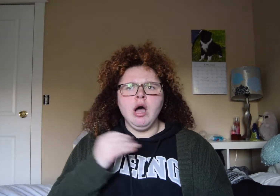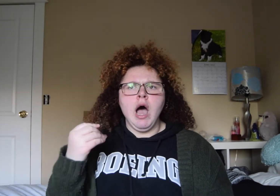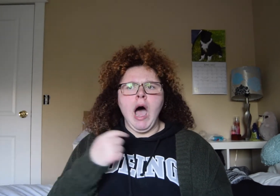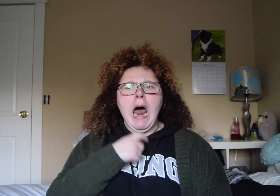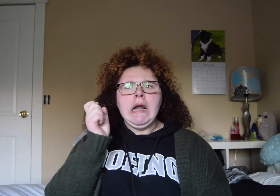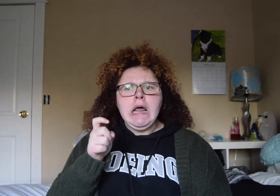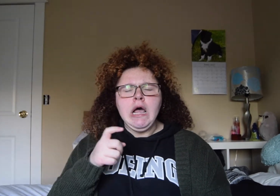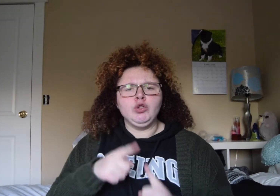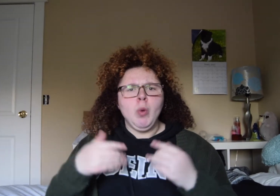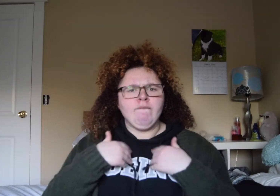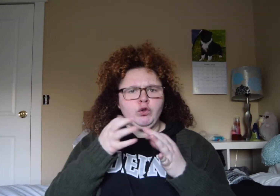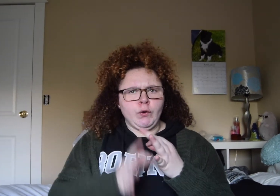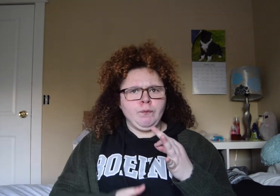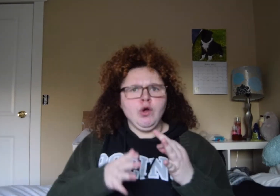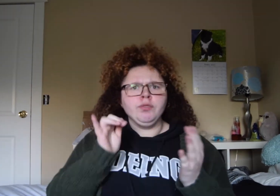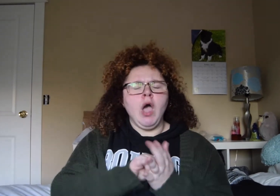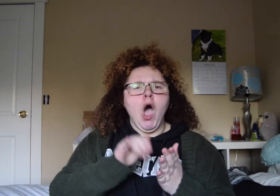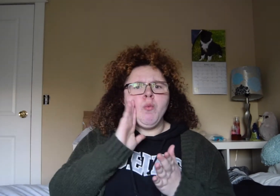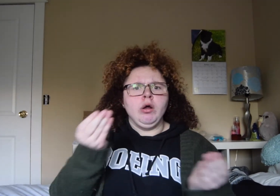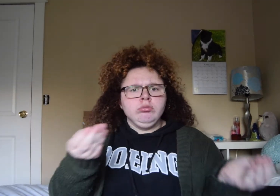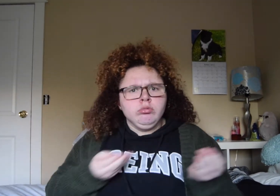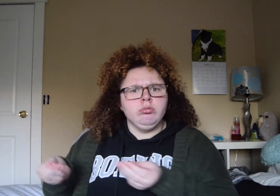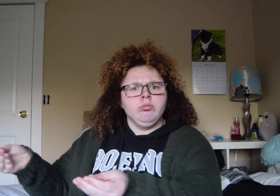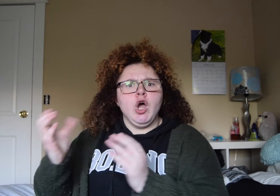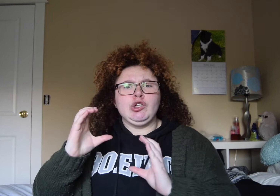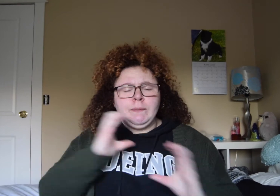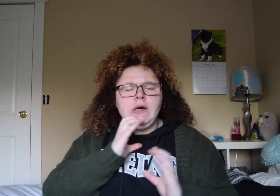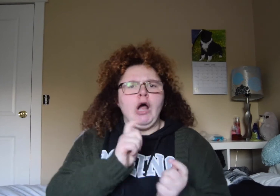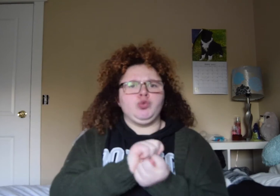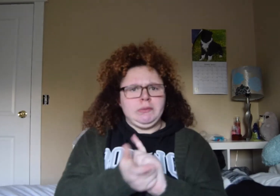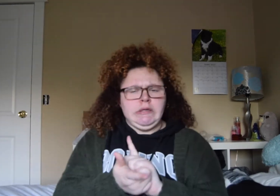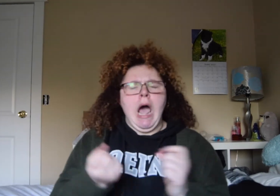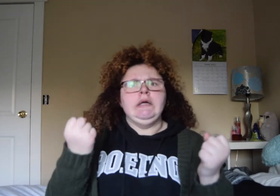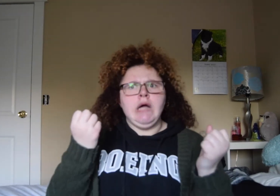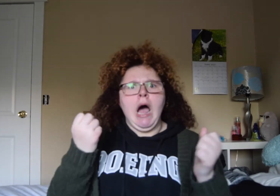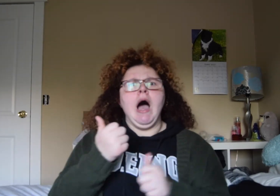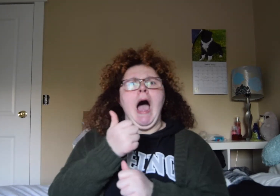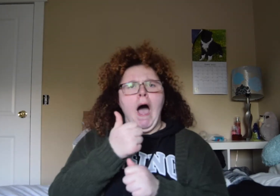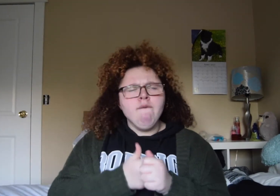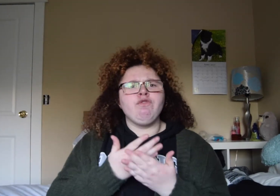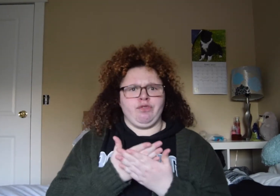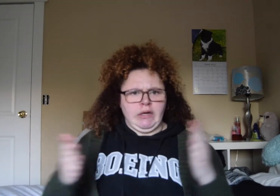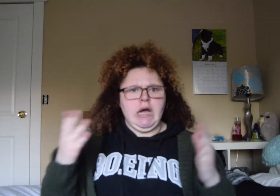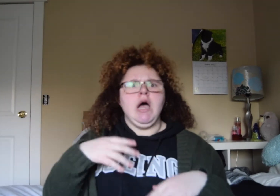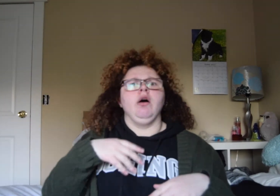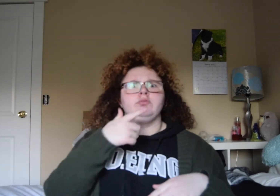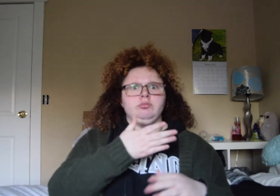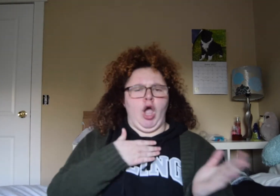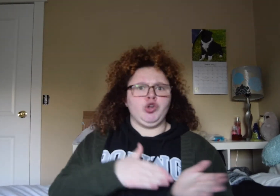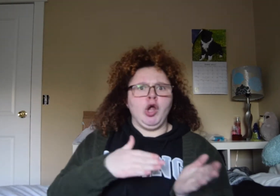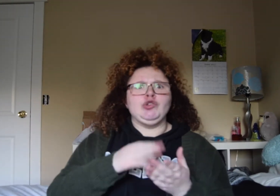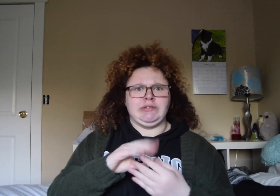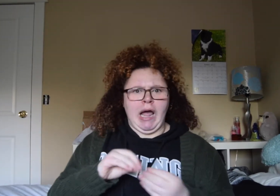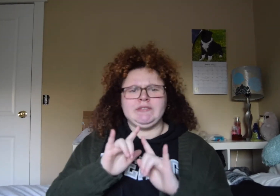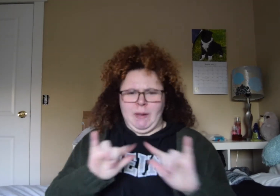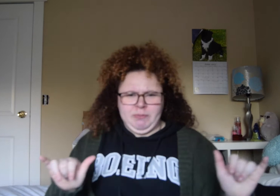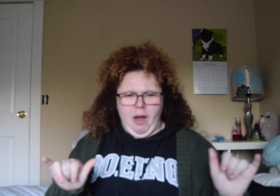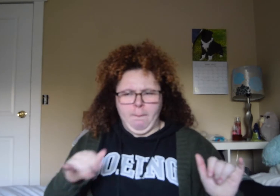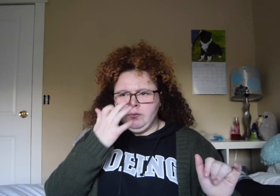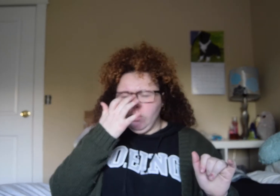And I need to have an interpreter that will help me with communication. Translate and sign everything what my doctor said at the same time